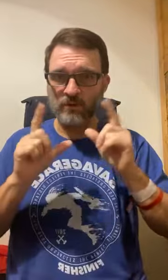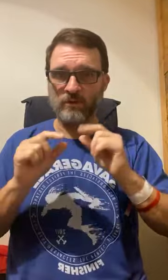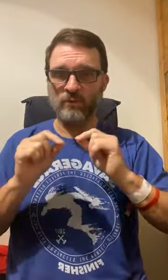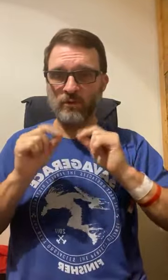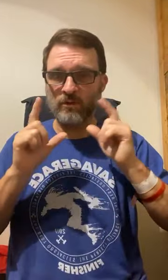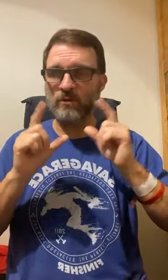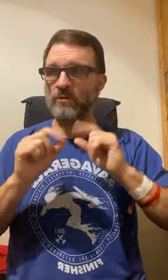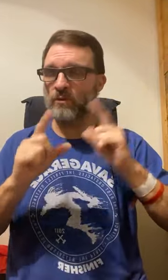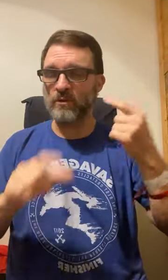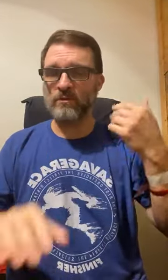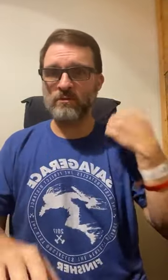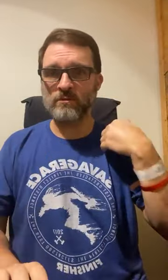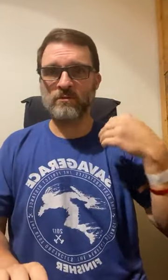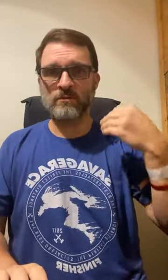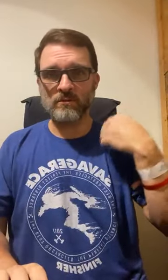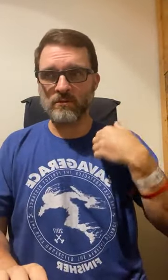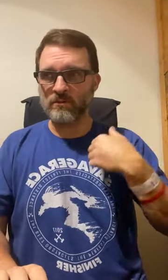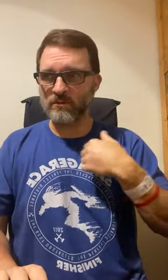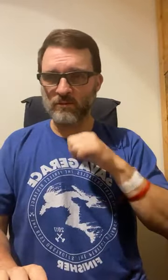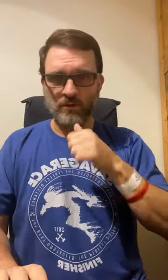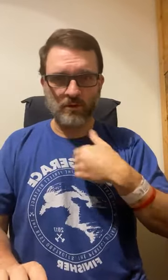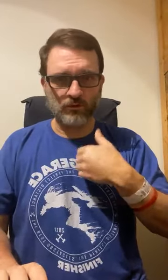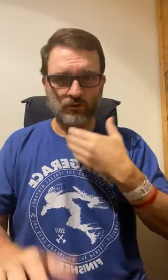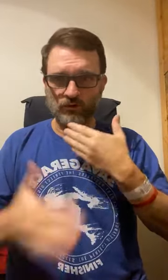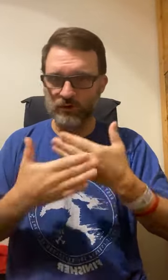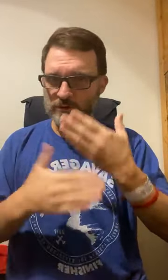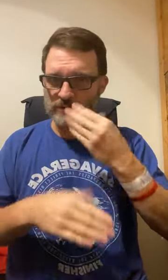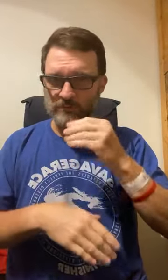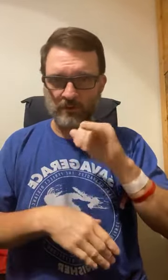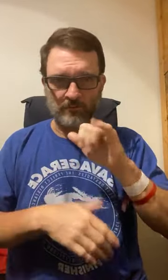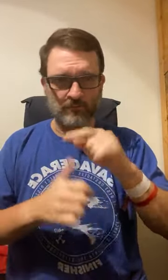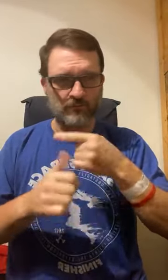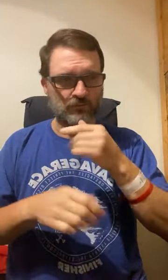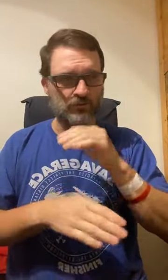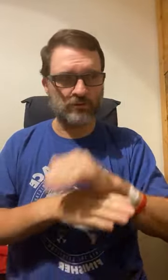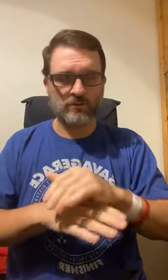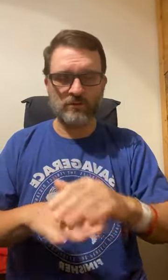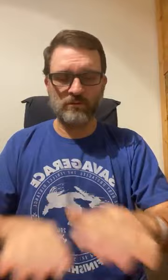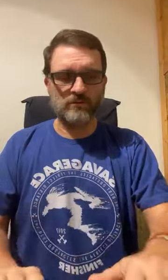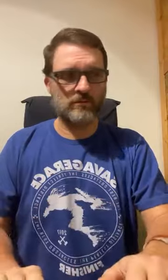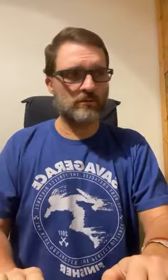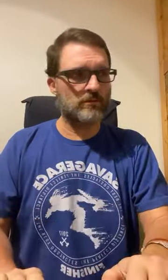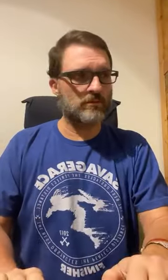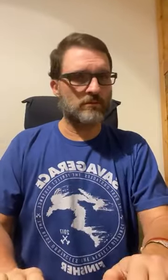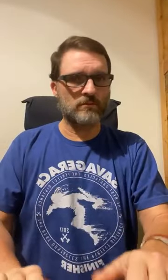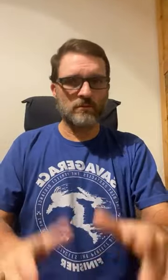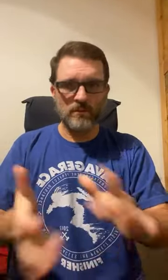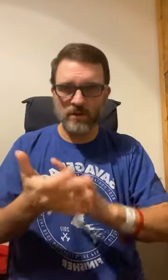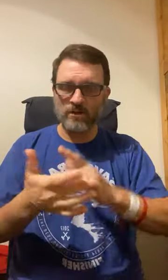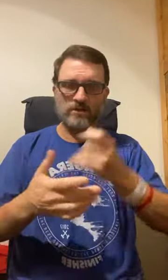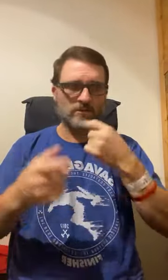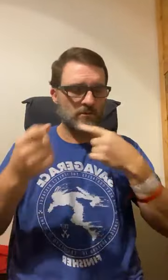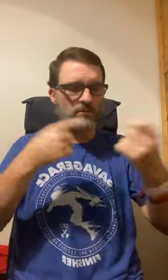Overnight it kept me awake repeatedly. Being constantly asked to wake up I did not have a good sleep the first night.